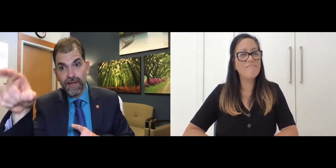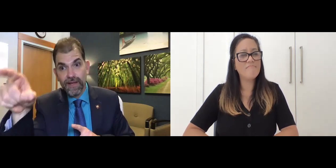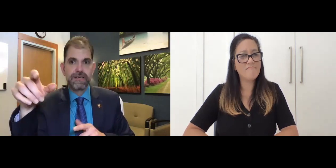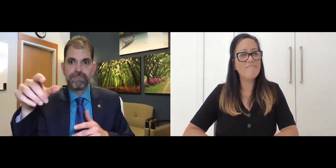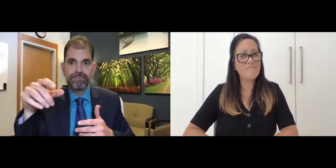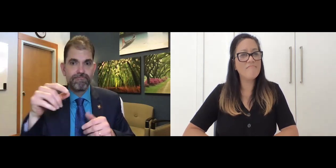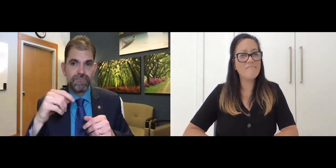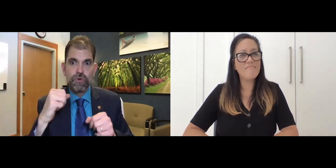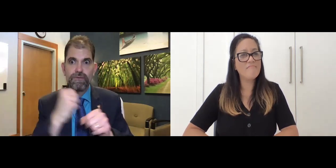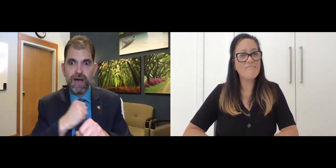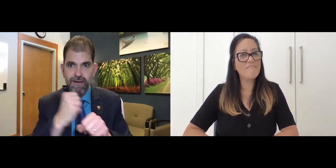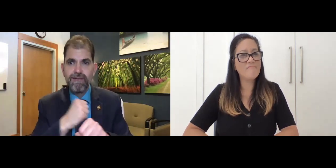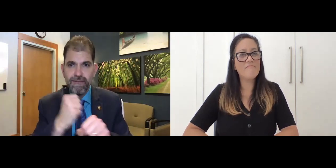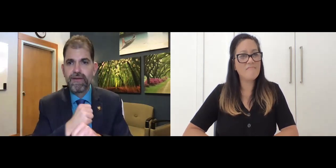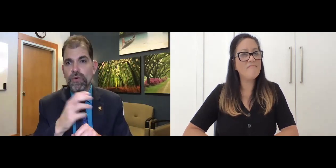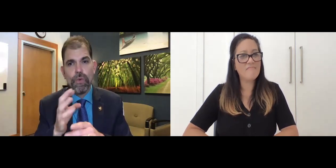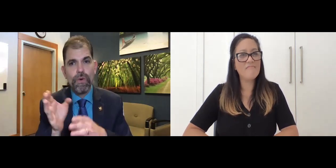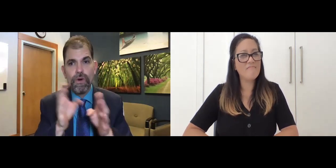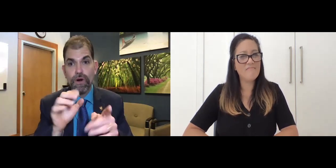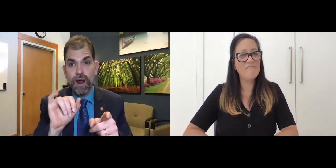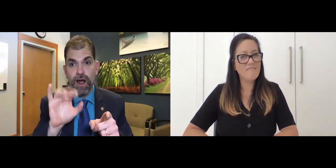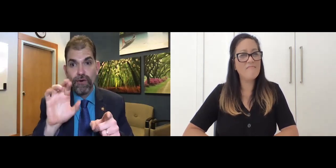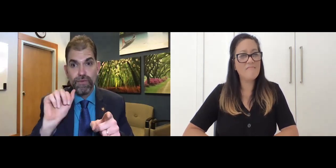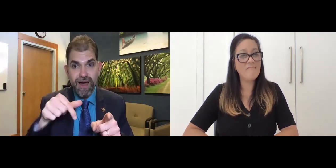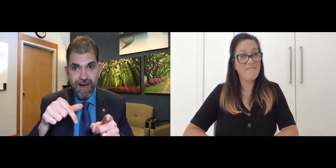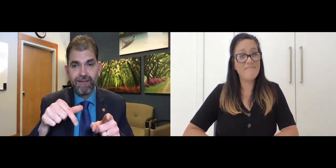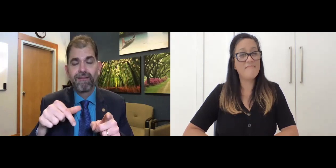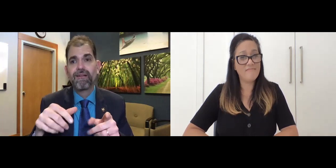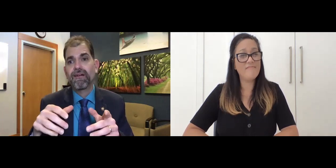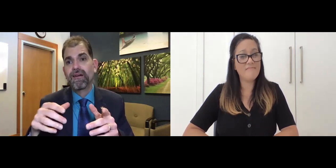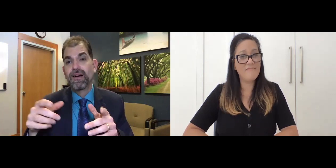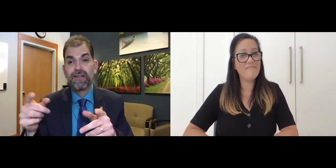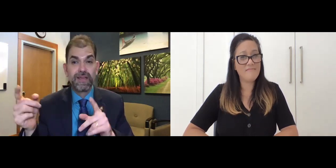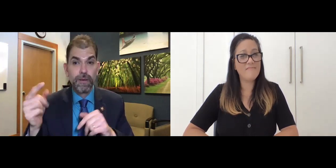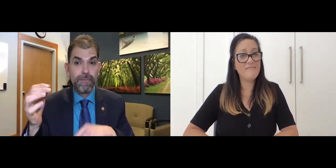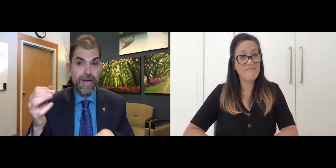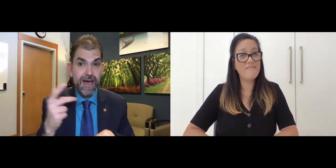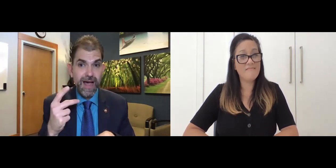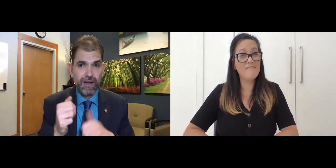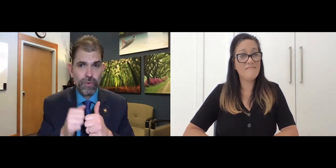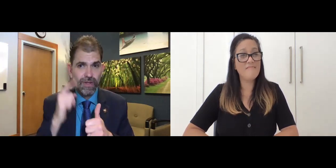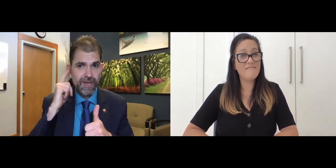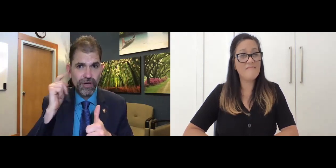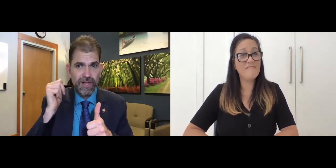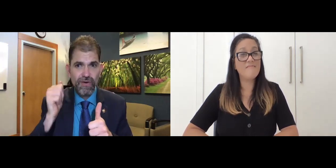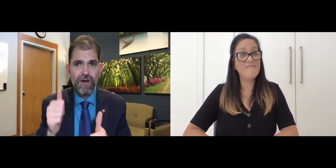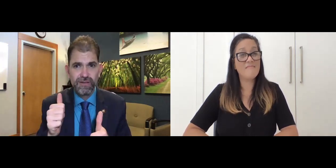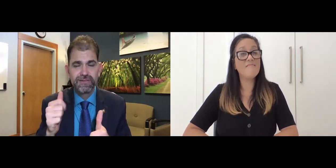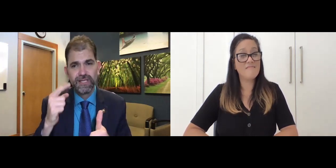Afghanistan and there were so many bombings in Afghanistan as well as Iraq. When the veterans would come back